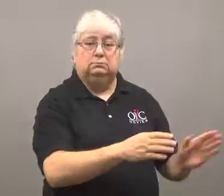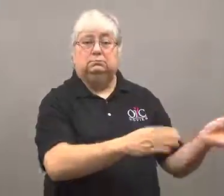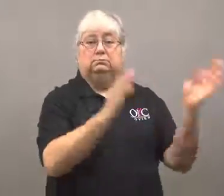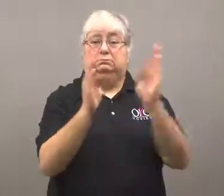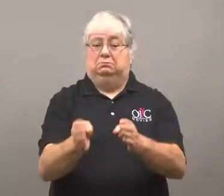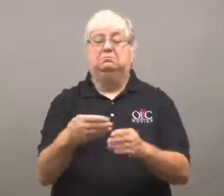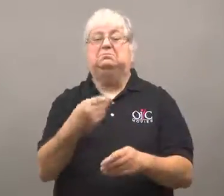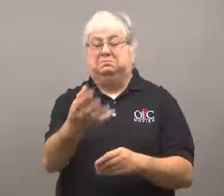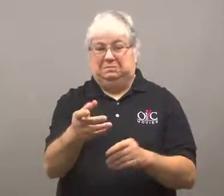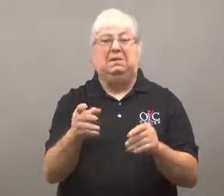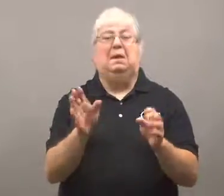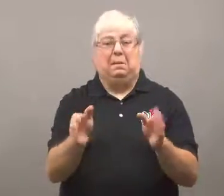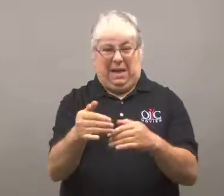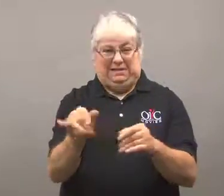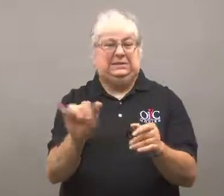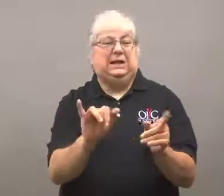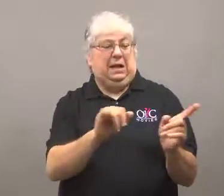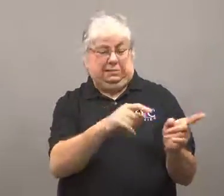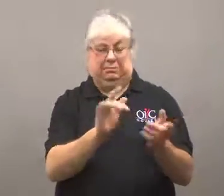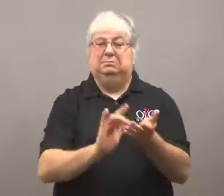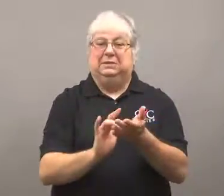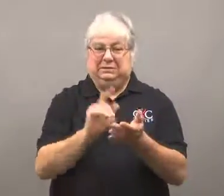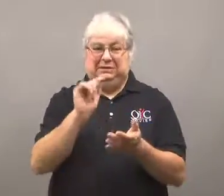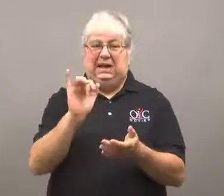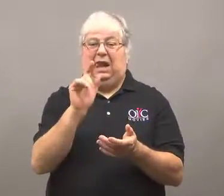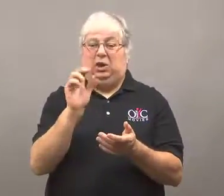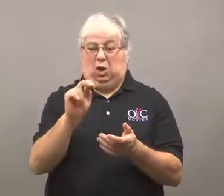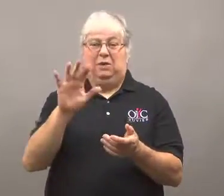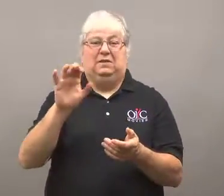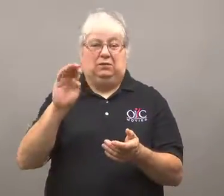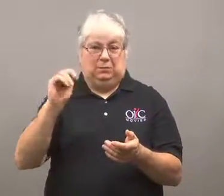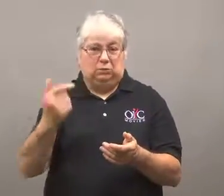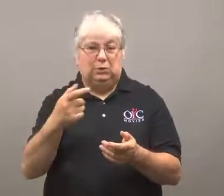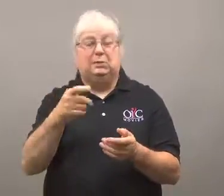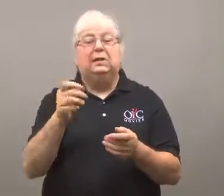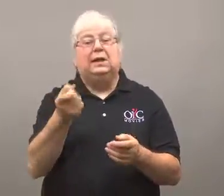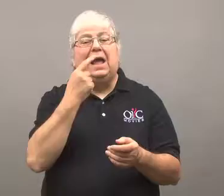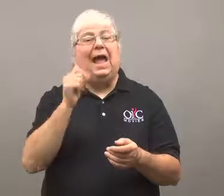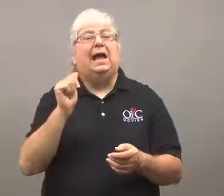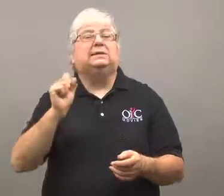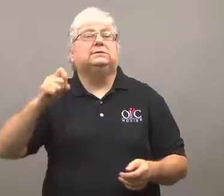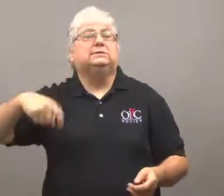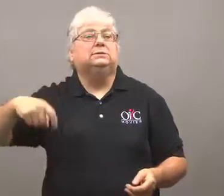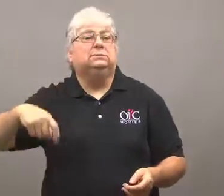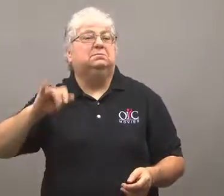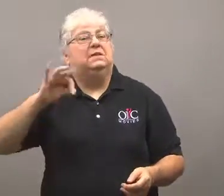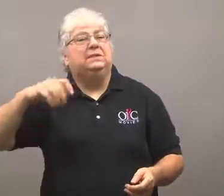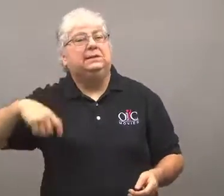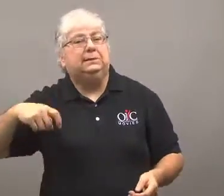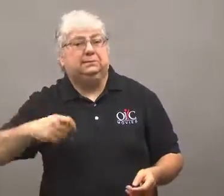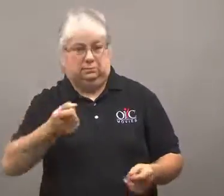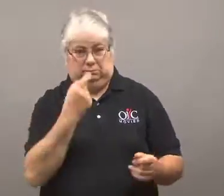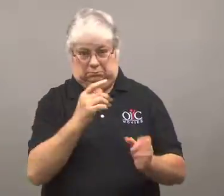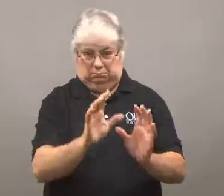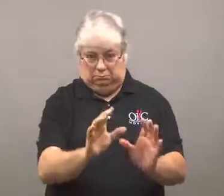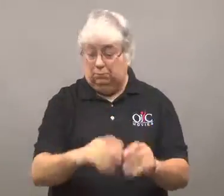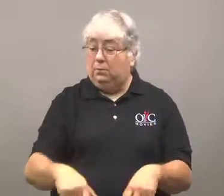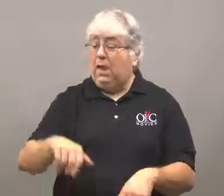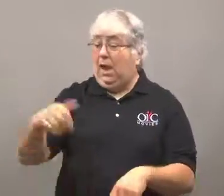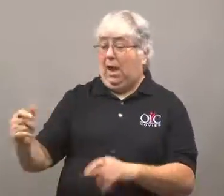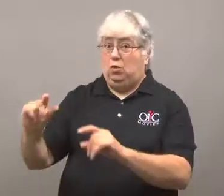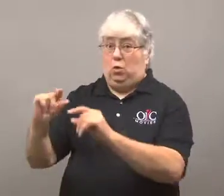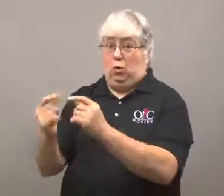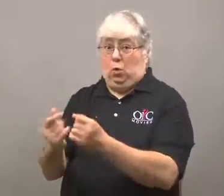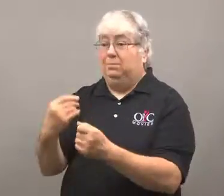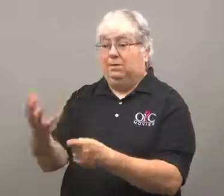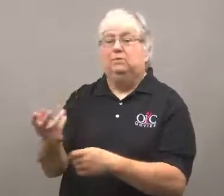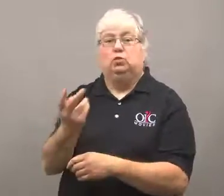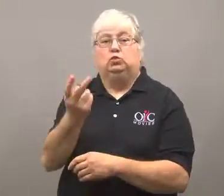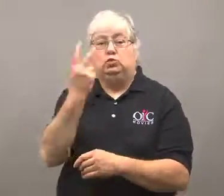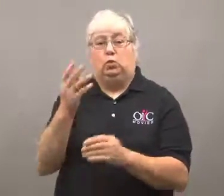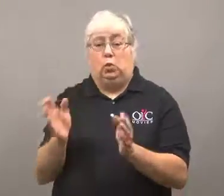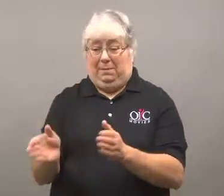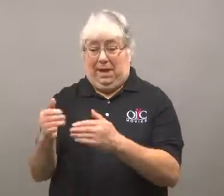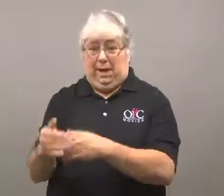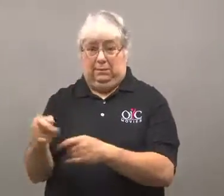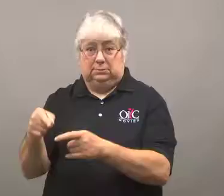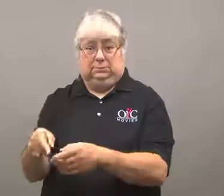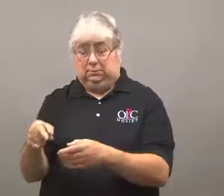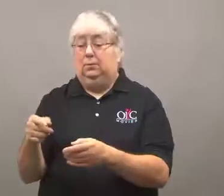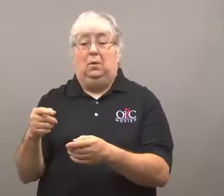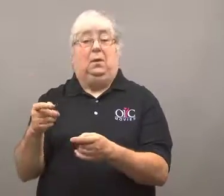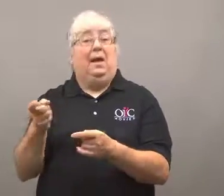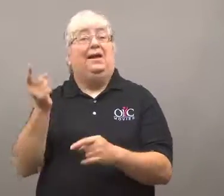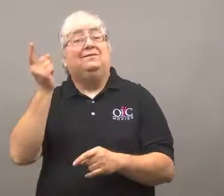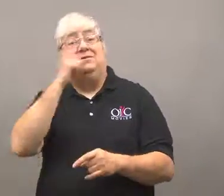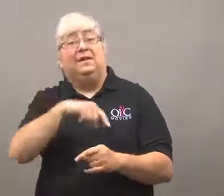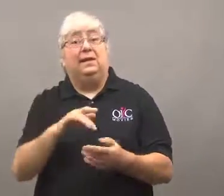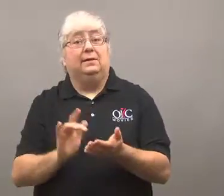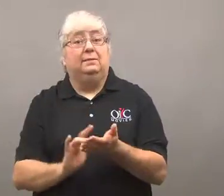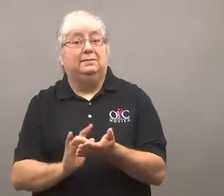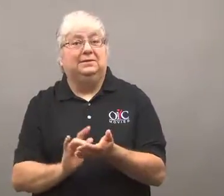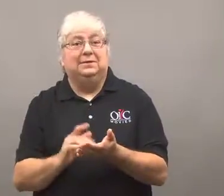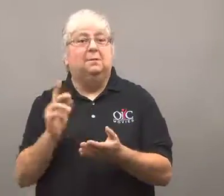The second group was also given a box of 500 mg tablets of Tylenol to take as needed.